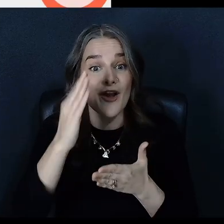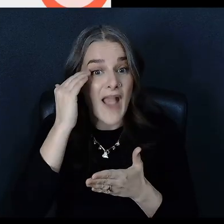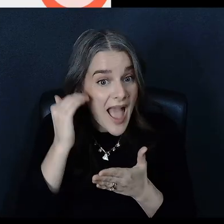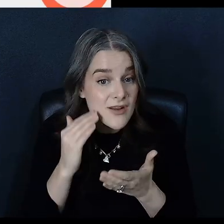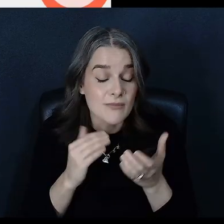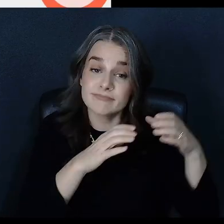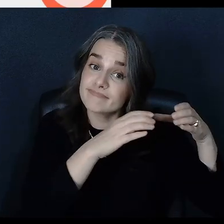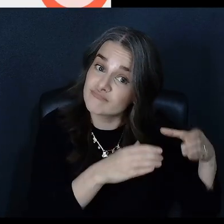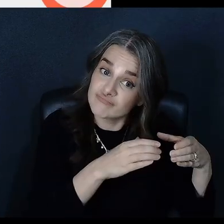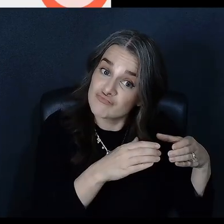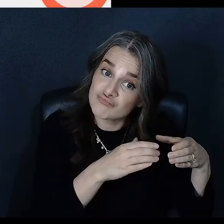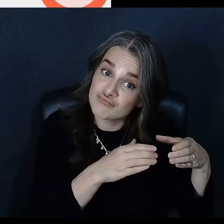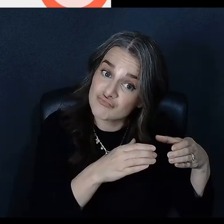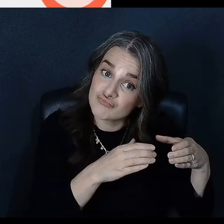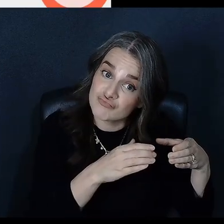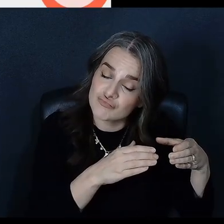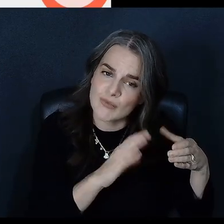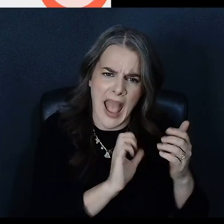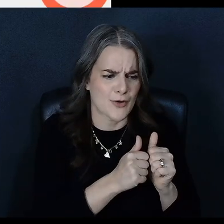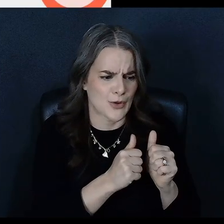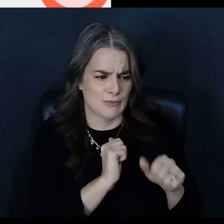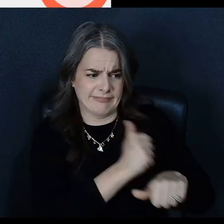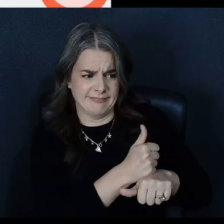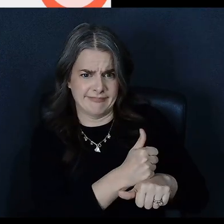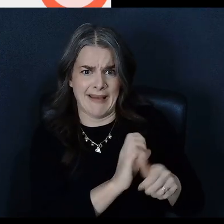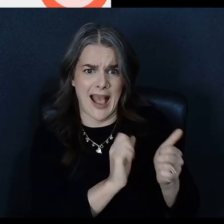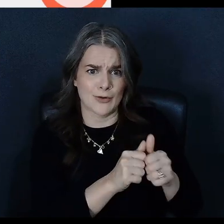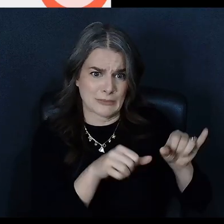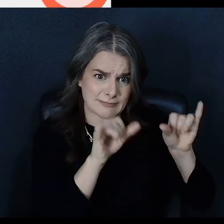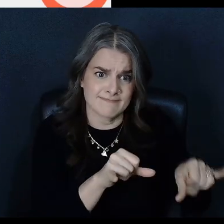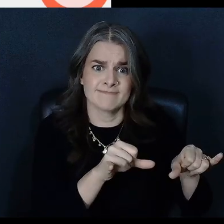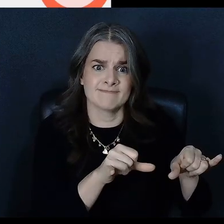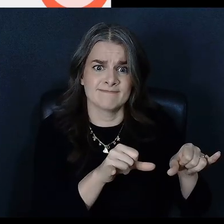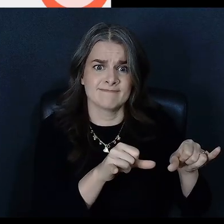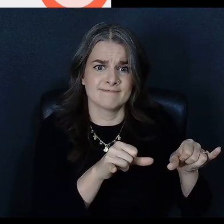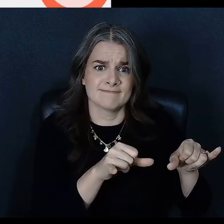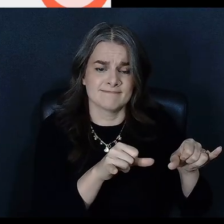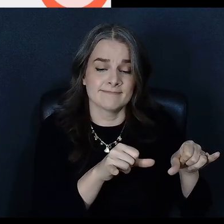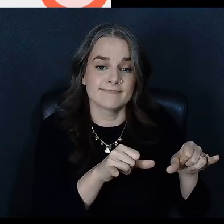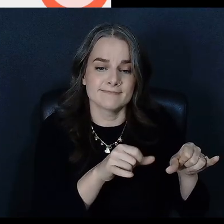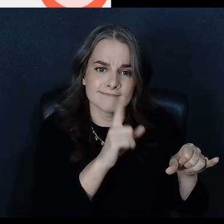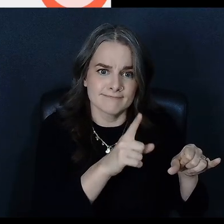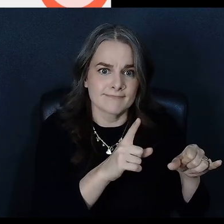How do you make sure that it stays in that position? How do you make sure that the switch you're using